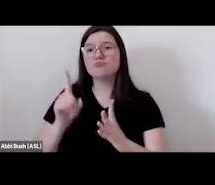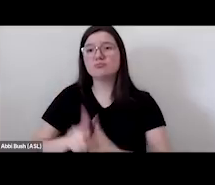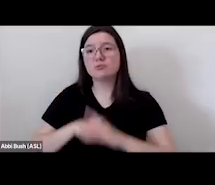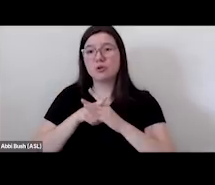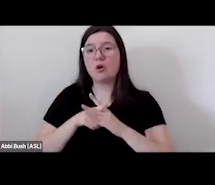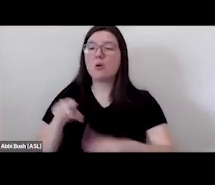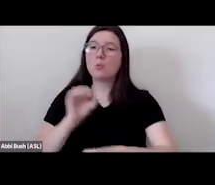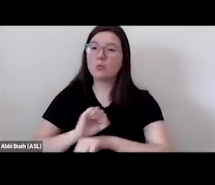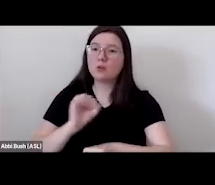I'll pass it over to you.